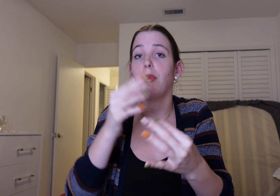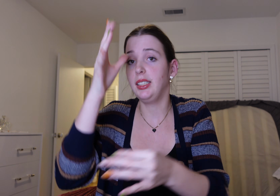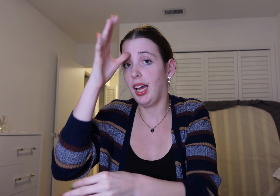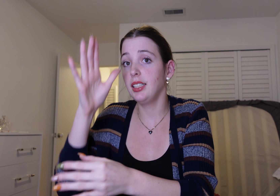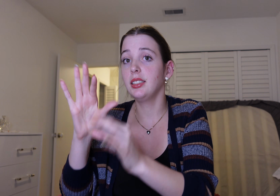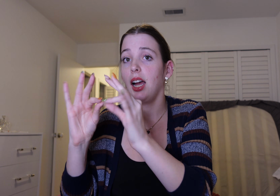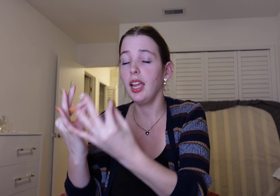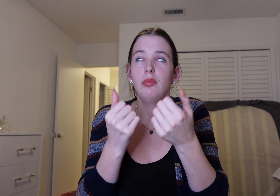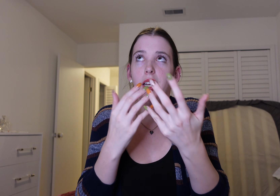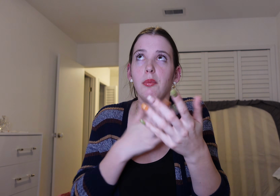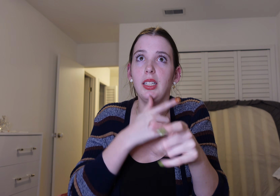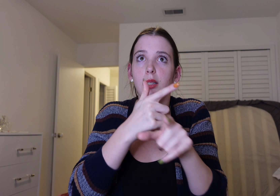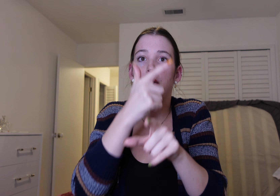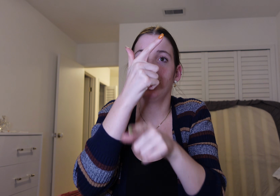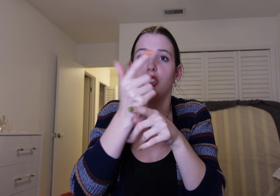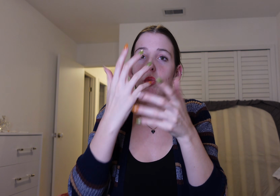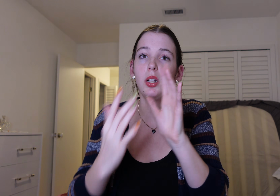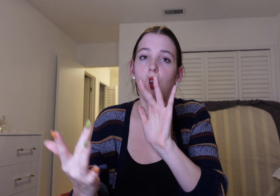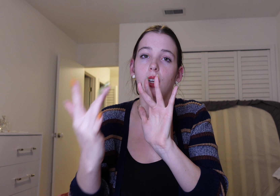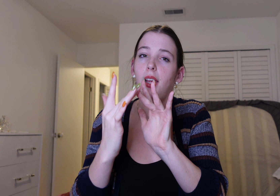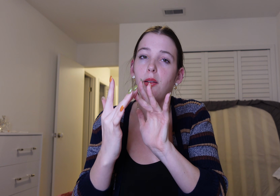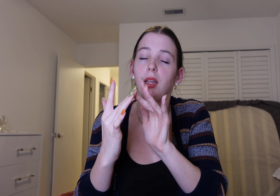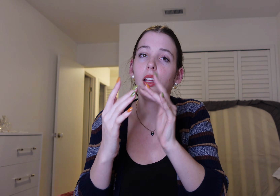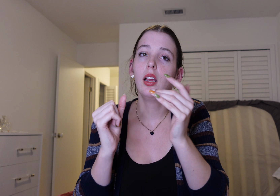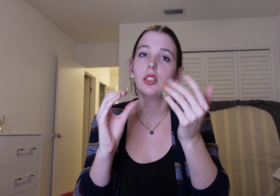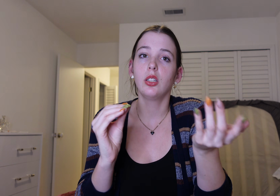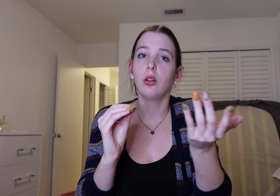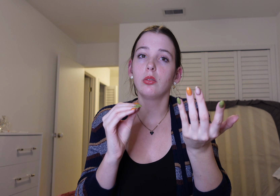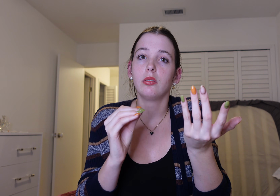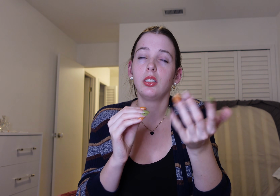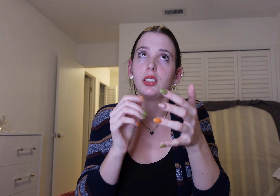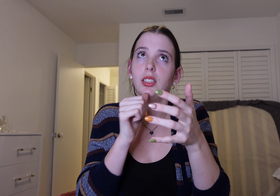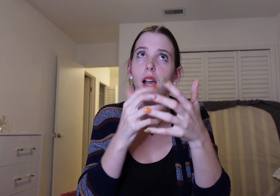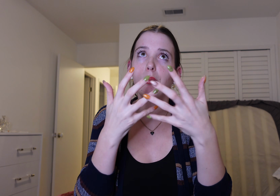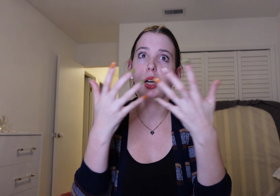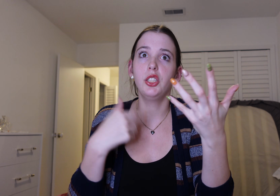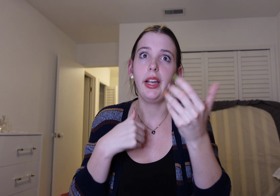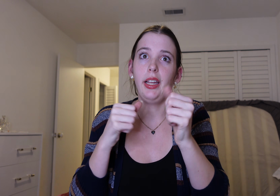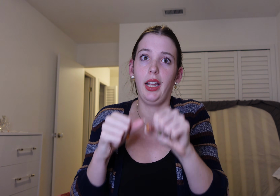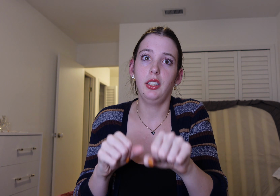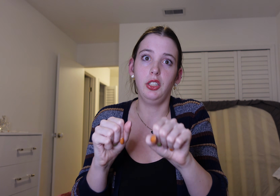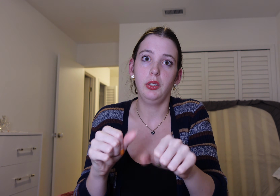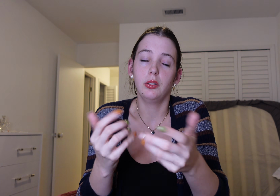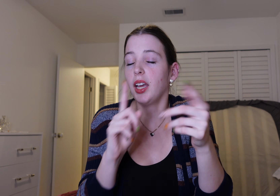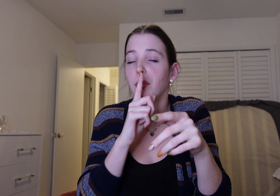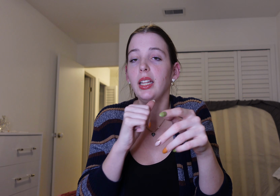my dad's side many of my siblings don't want to contact me so there's not much I can do like really